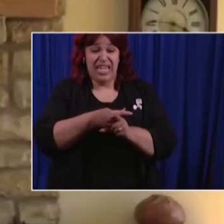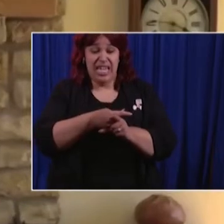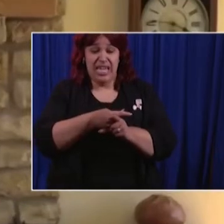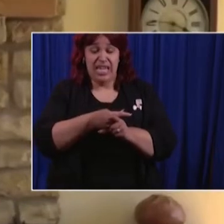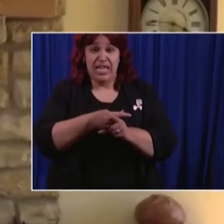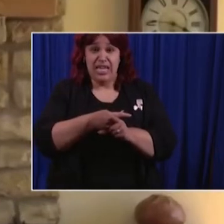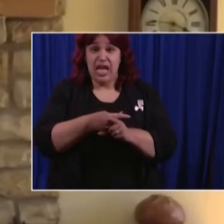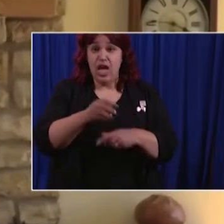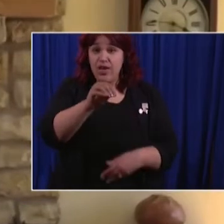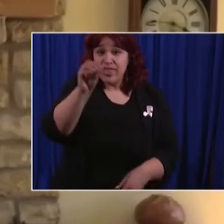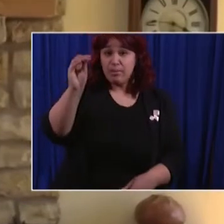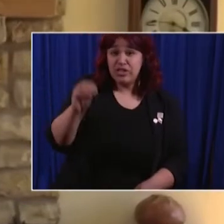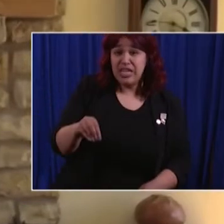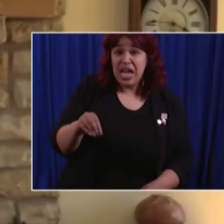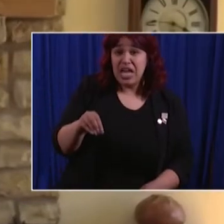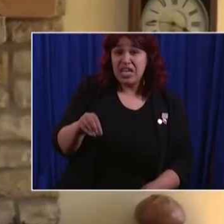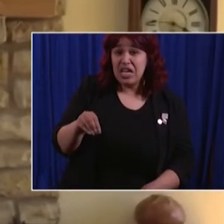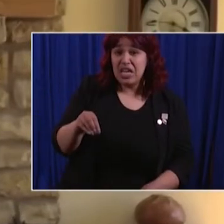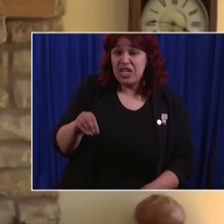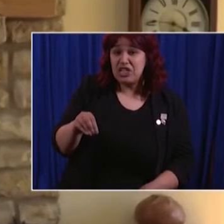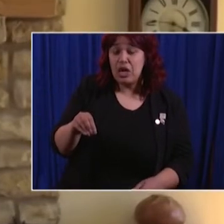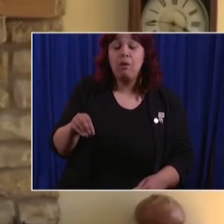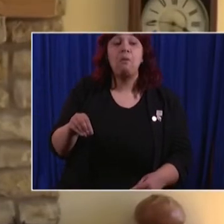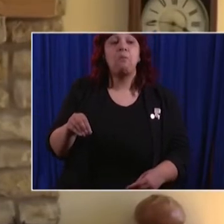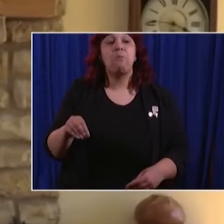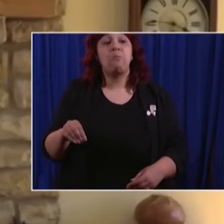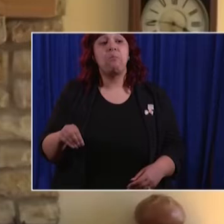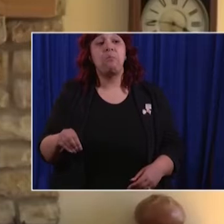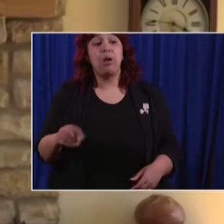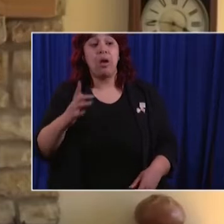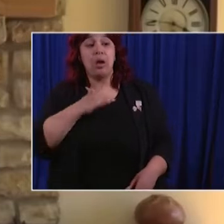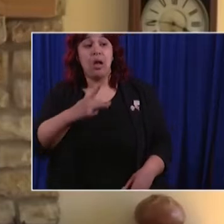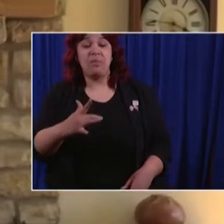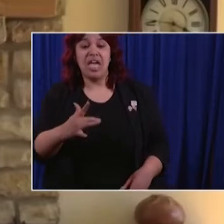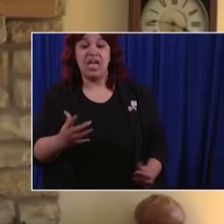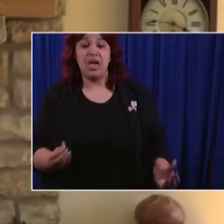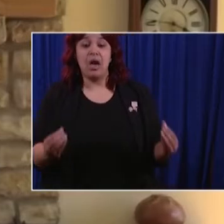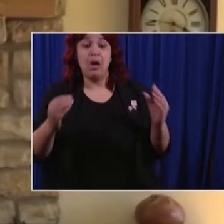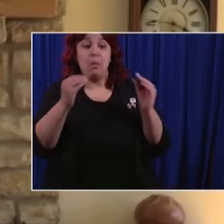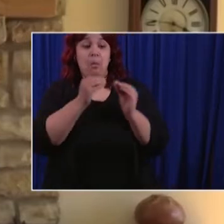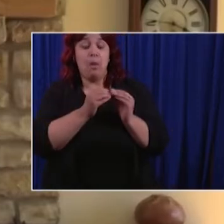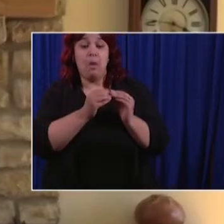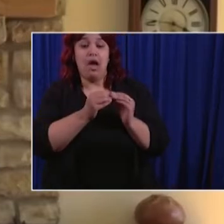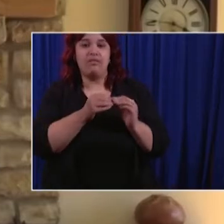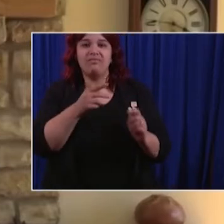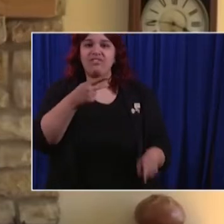"THE BULK OF THE VACCINATIONS HAVE COME FROM THE TWO OTHER COMPANIES,